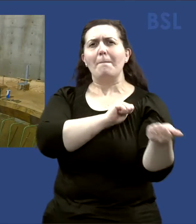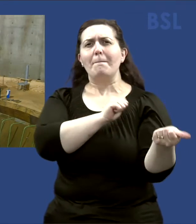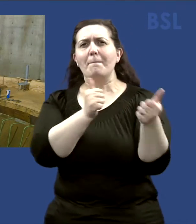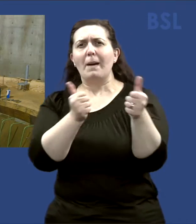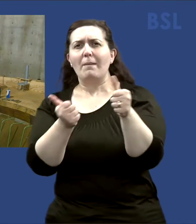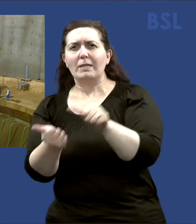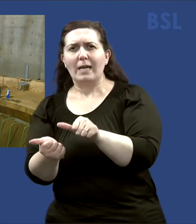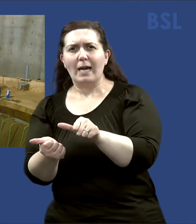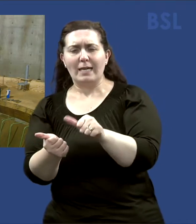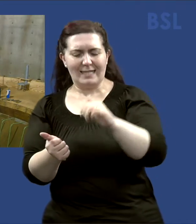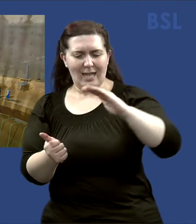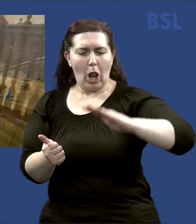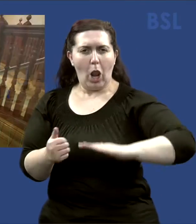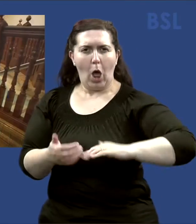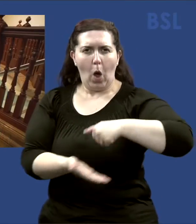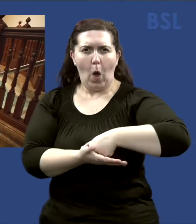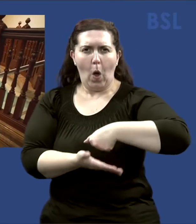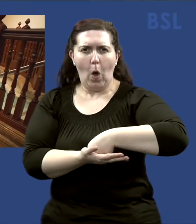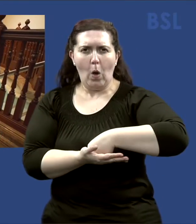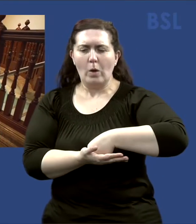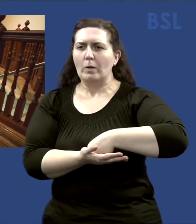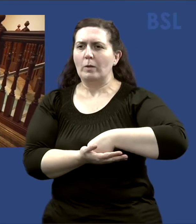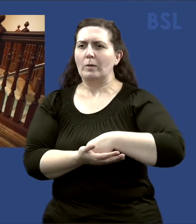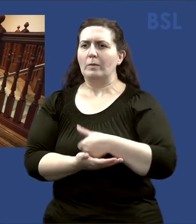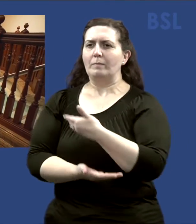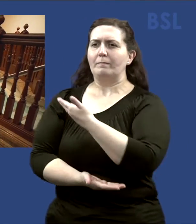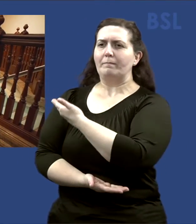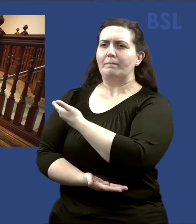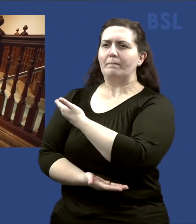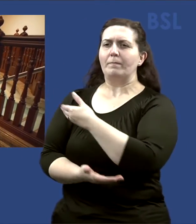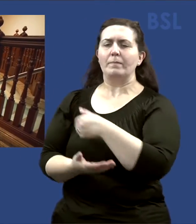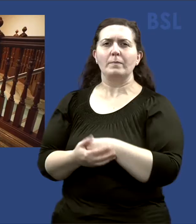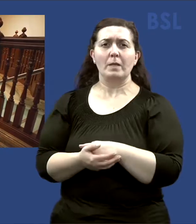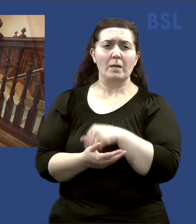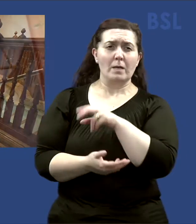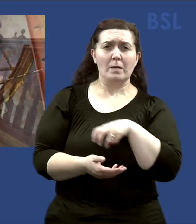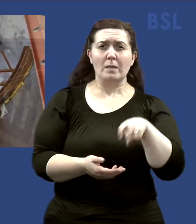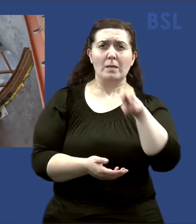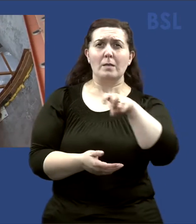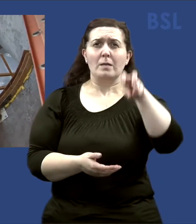The transformation of the baptistry on the lower floor of the temple;